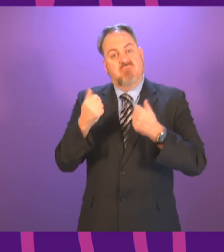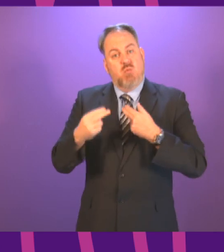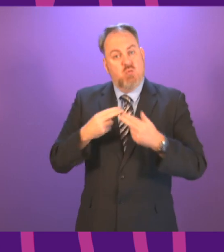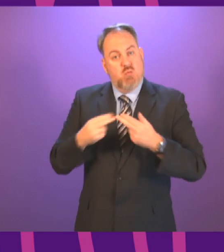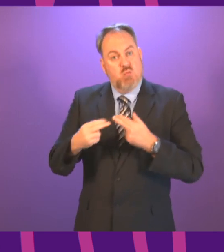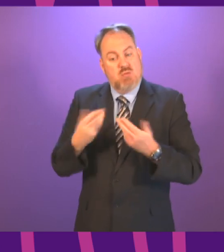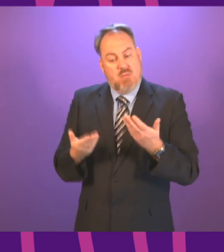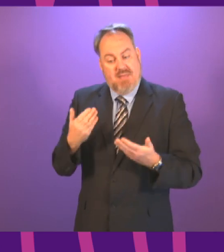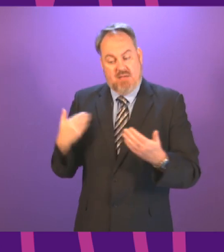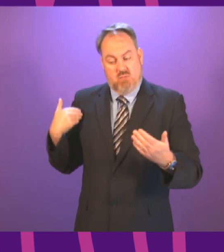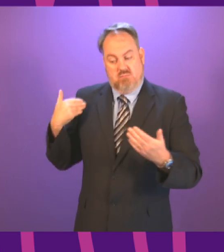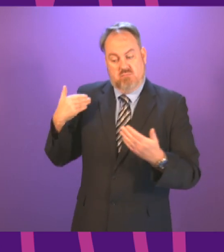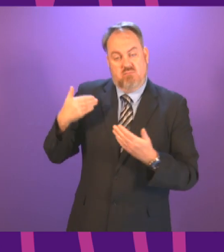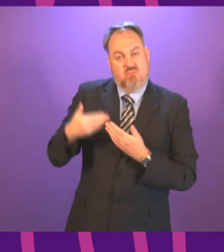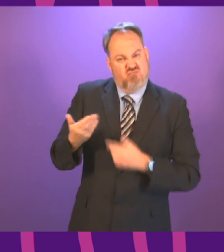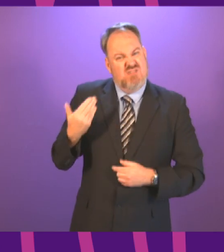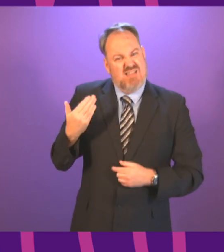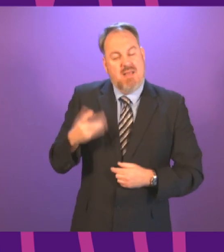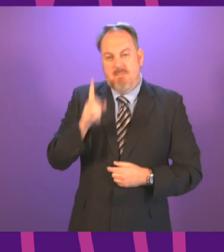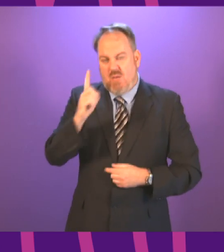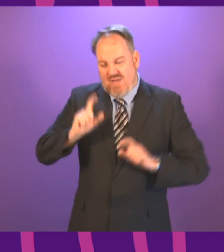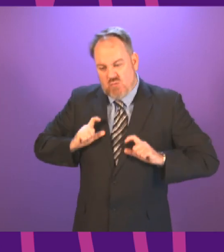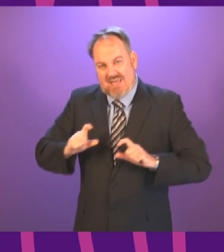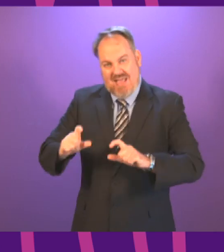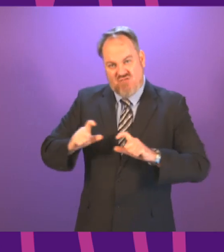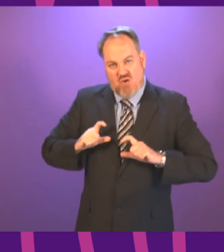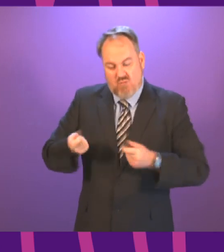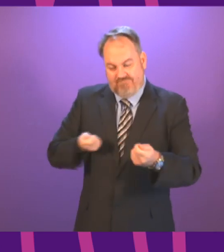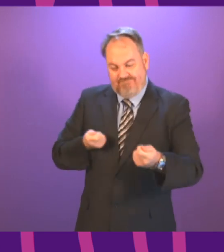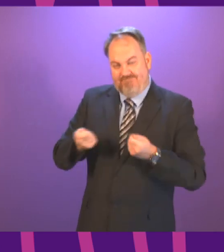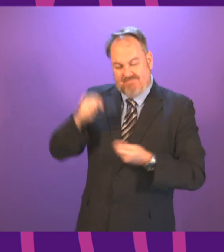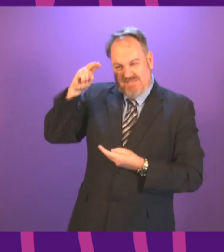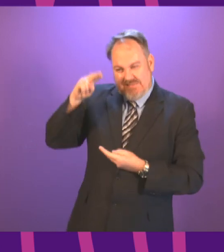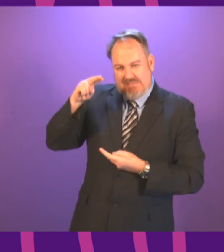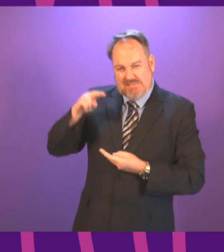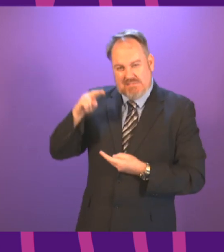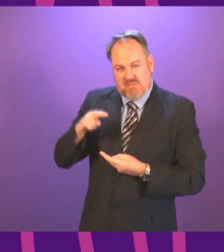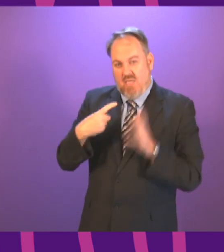on the past couple of weeks but, of course, we require to continue to exercise caution